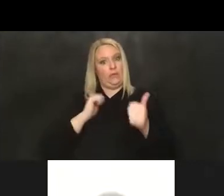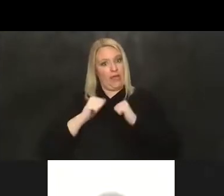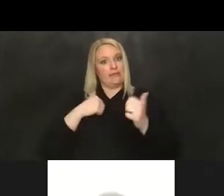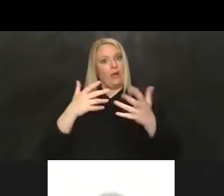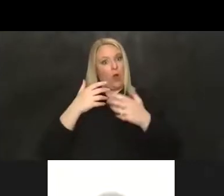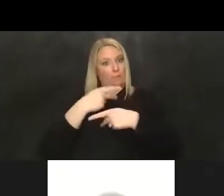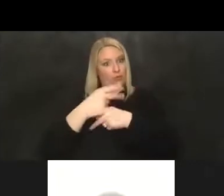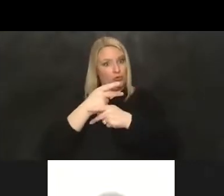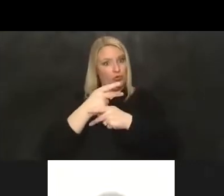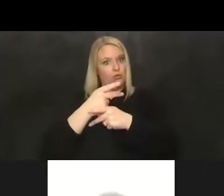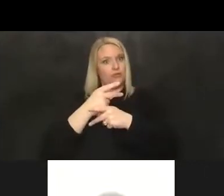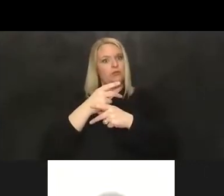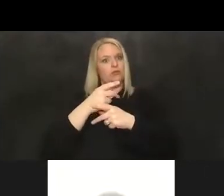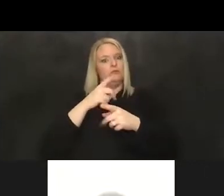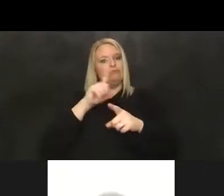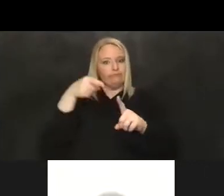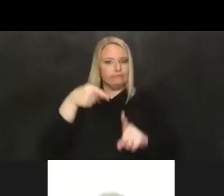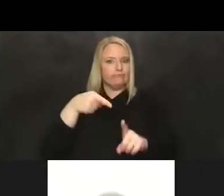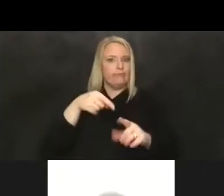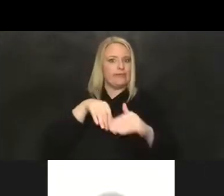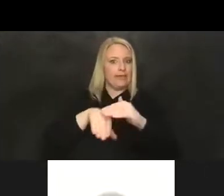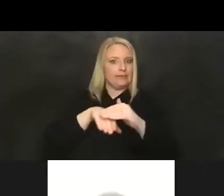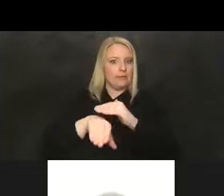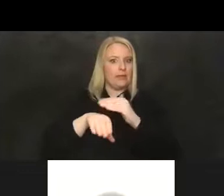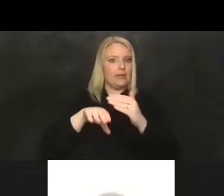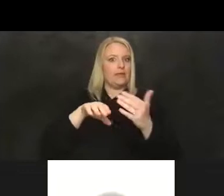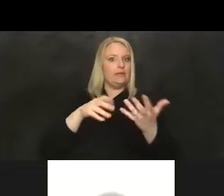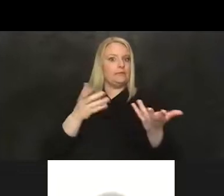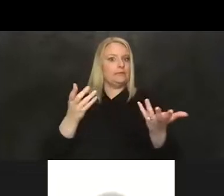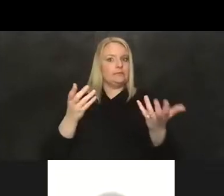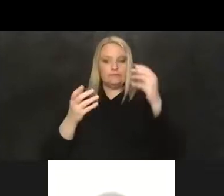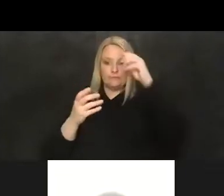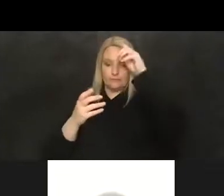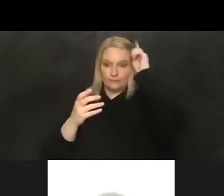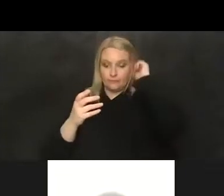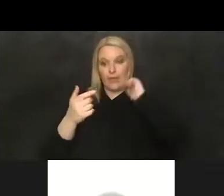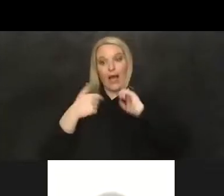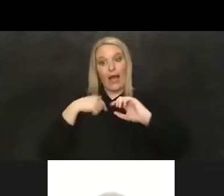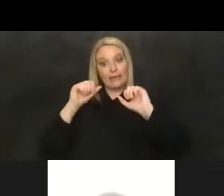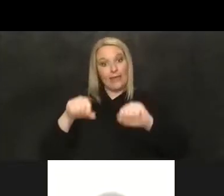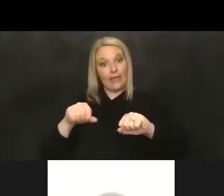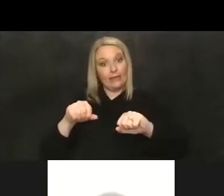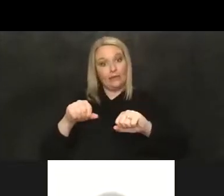as far as accessibility goes, really comes down to you know, can I work in their space?